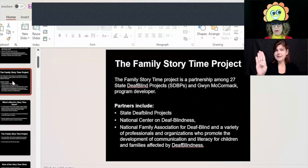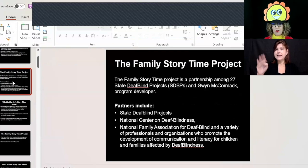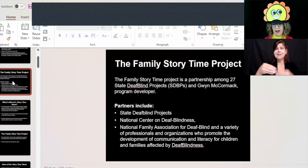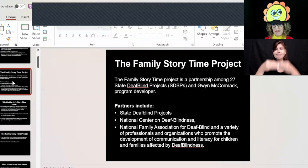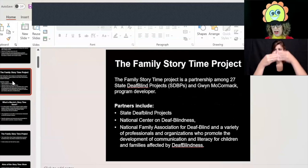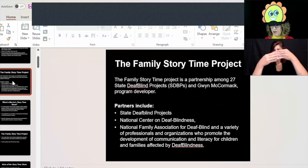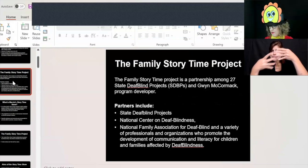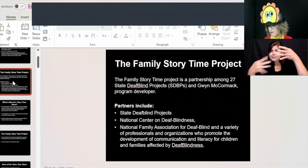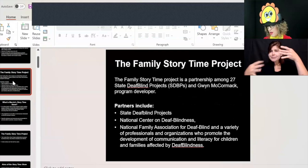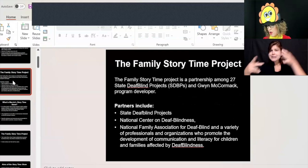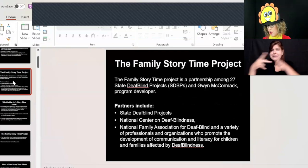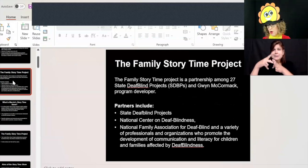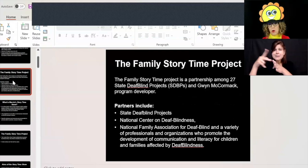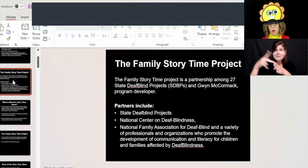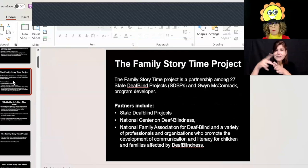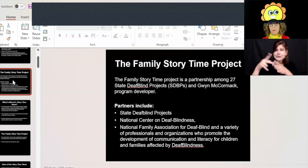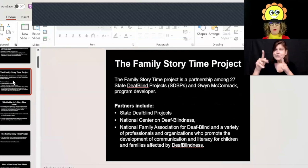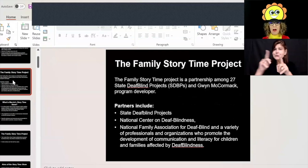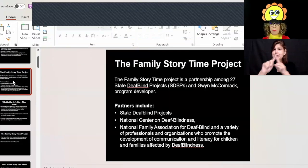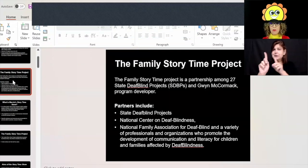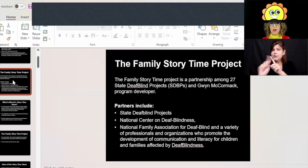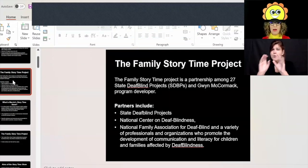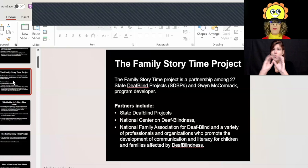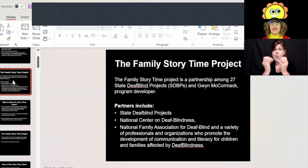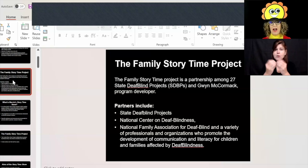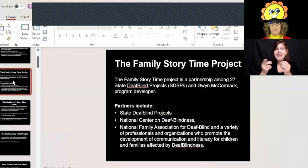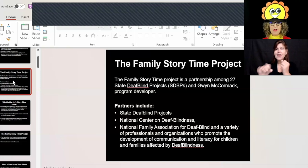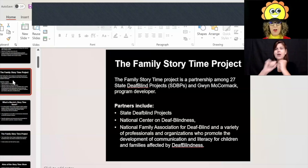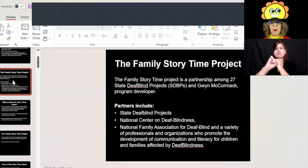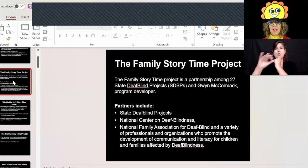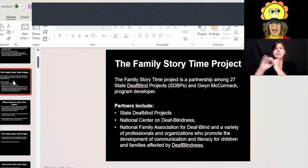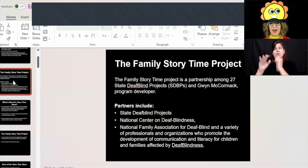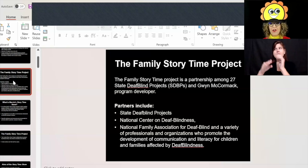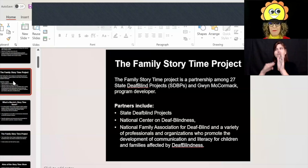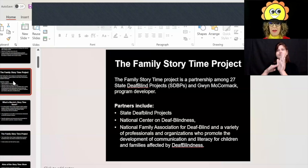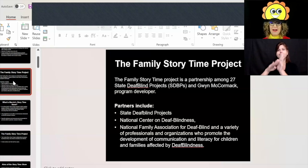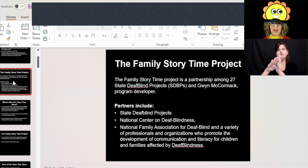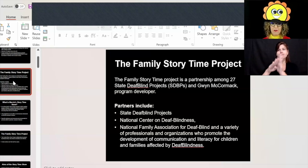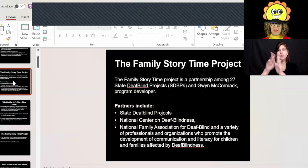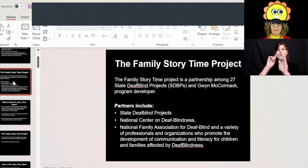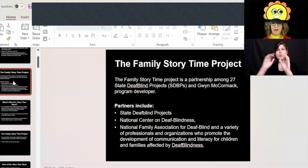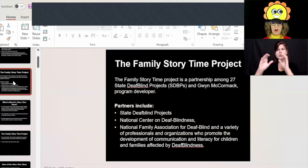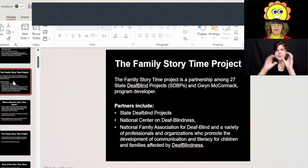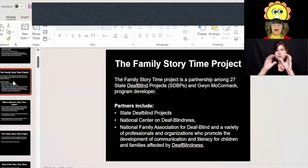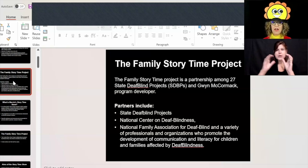and organizations who promote the development of communication and literacy for children